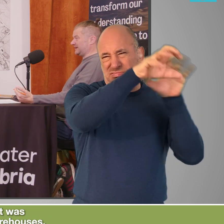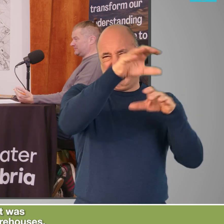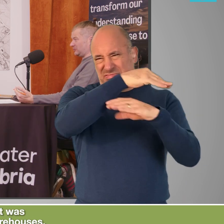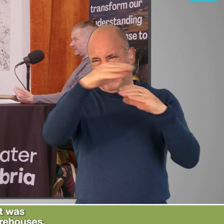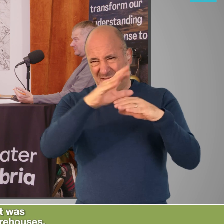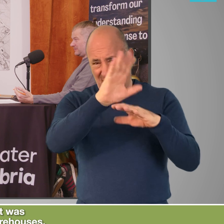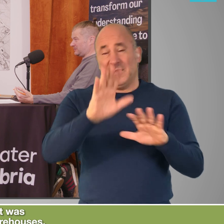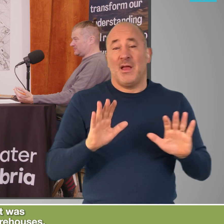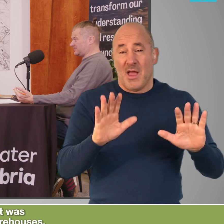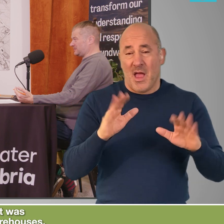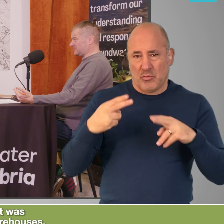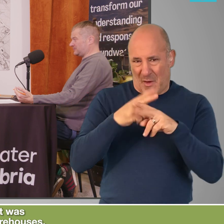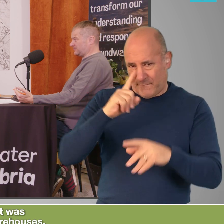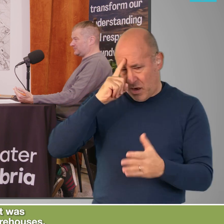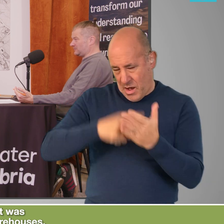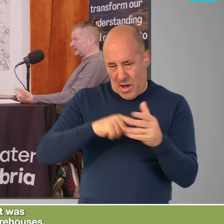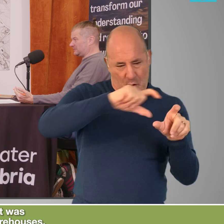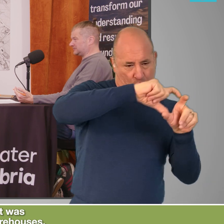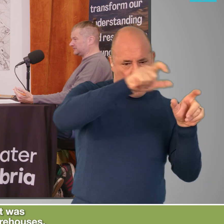any purpose. It was industry, it was warehouses.